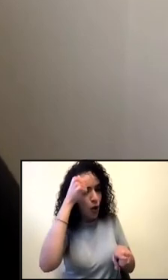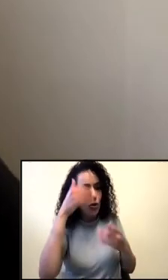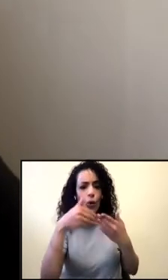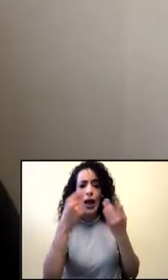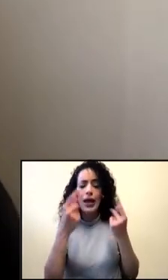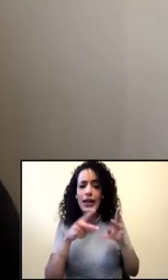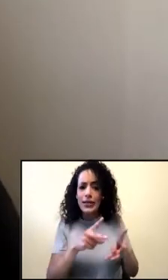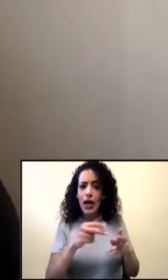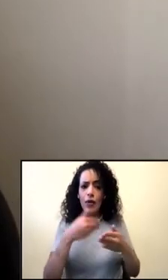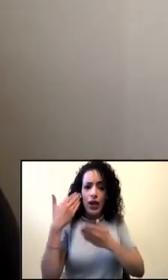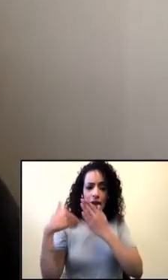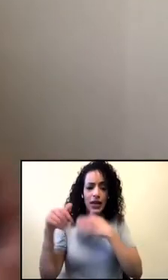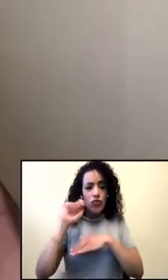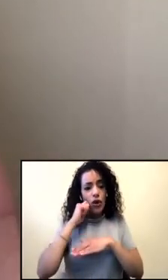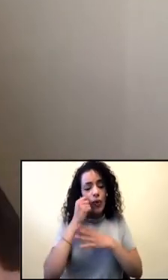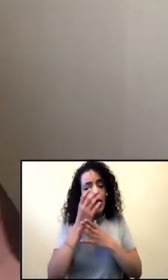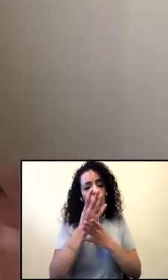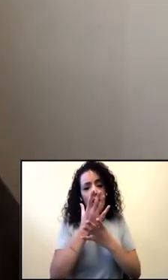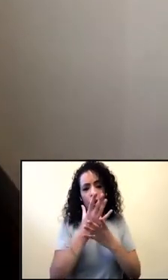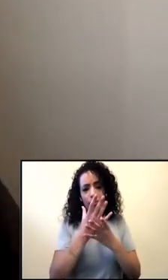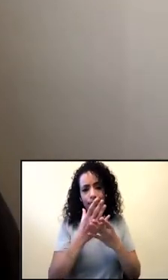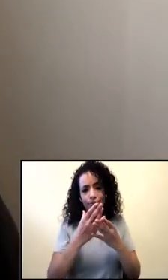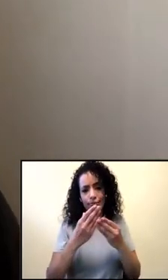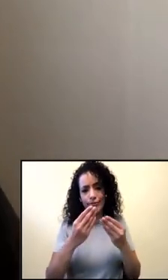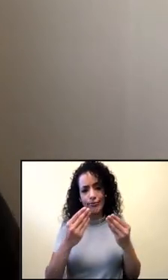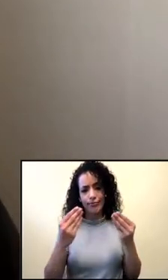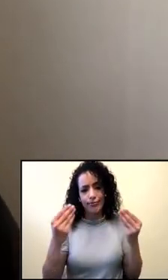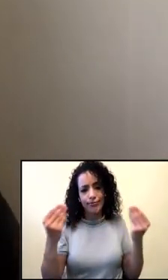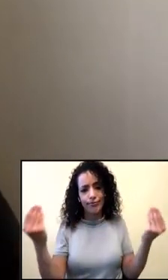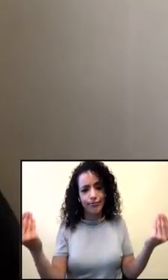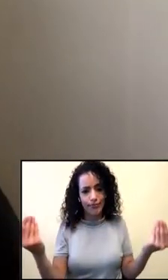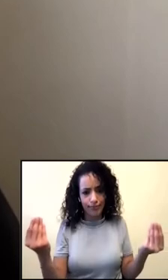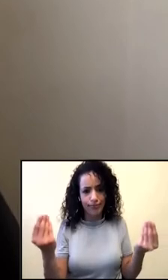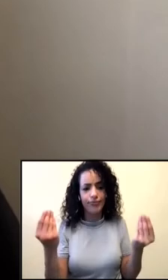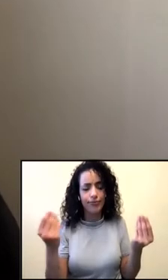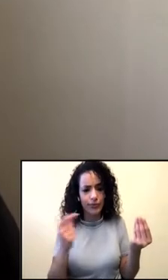going to favor like the dominant group. And I think that's something important to be aware of,